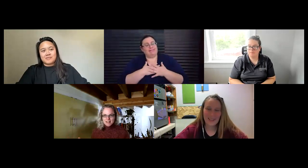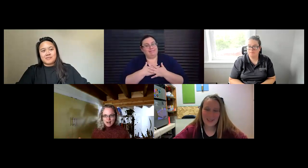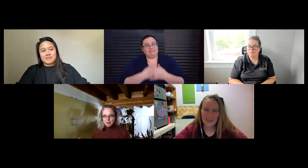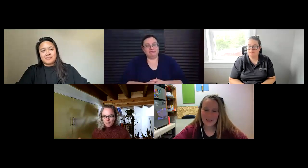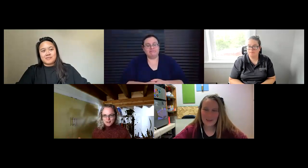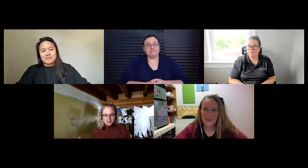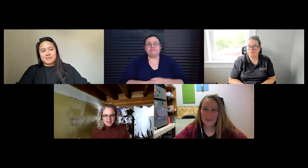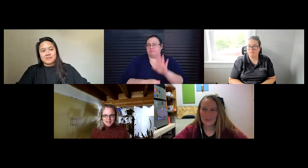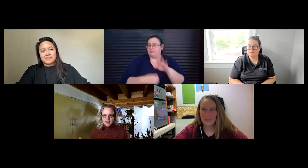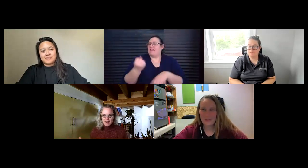There are just a couple questions.